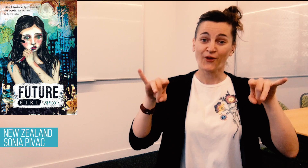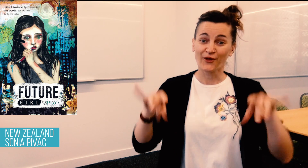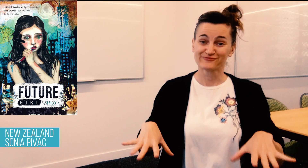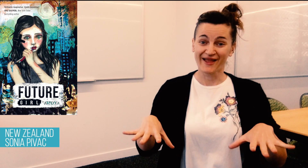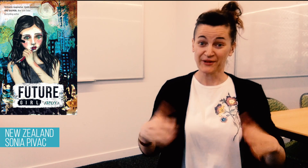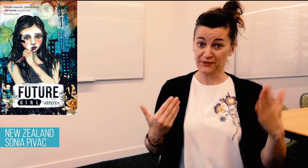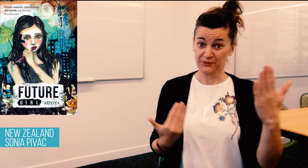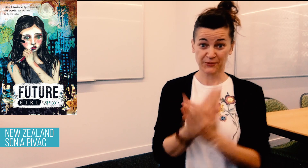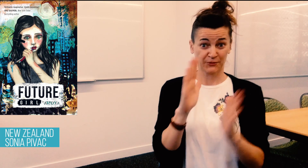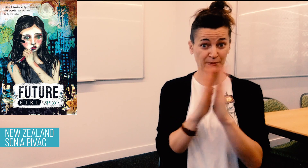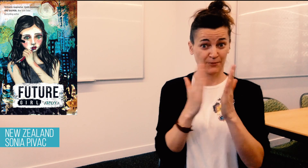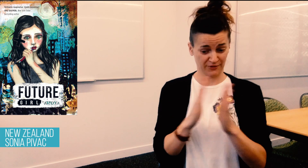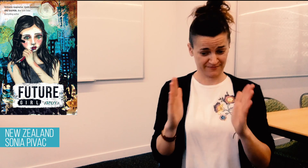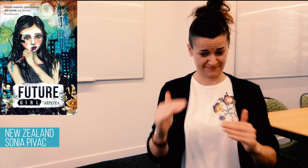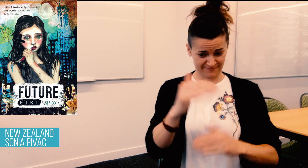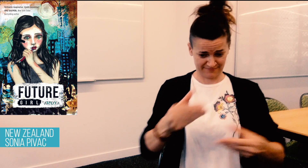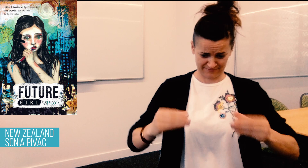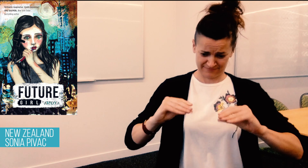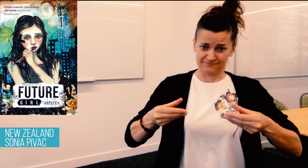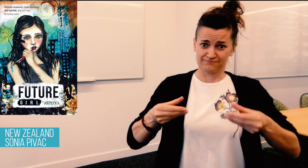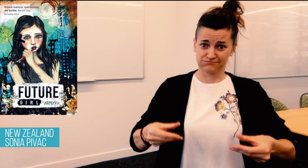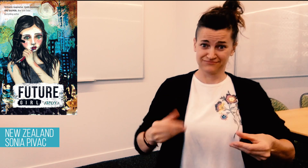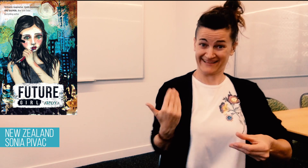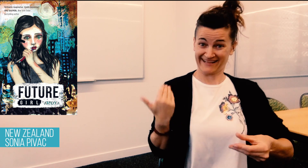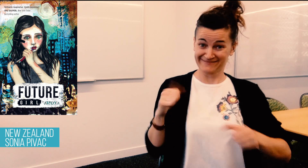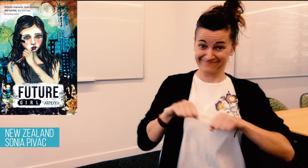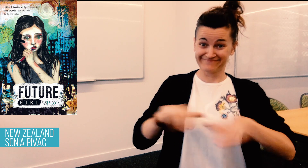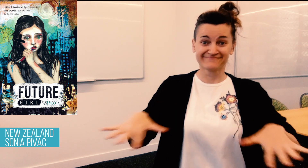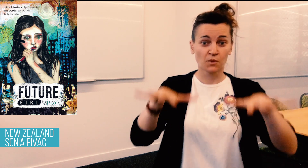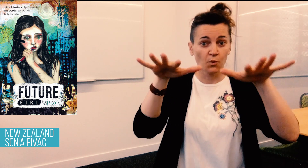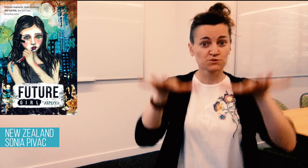In Australia, a new book was released in October.